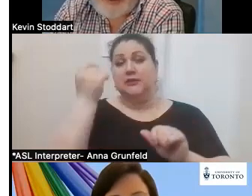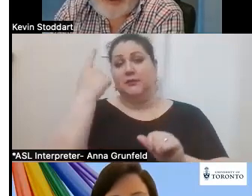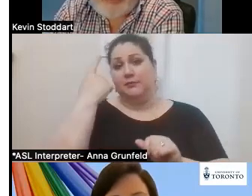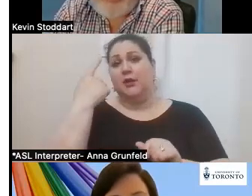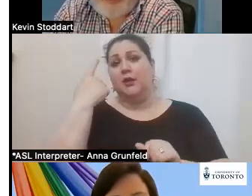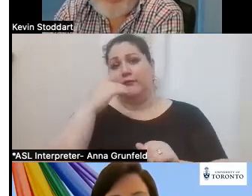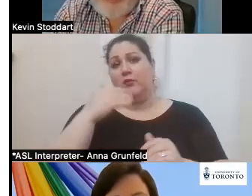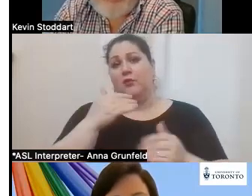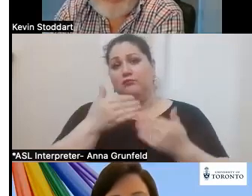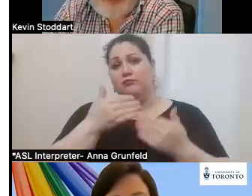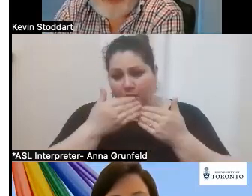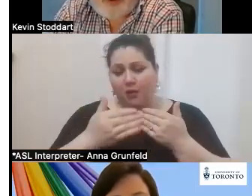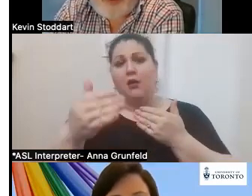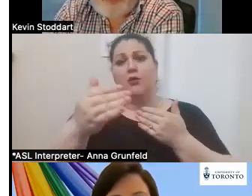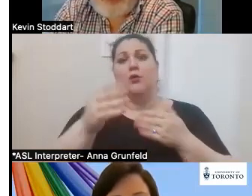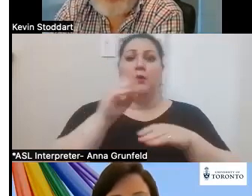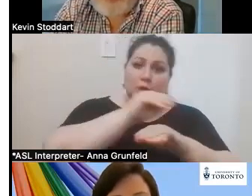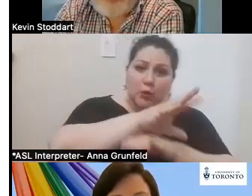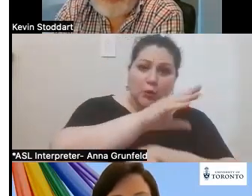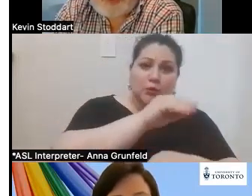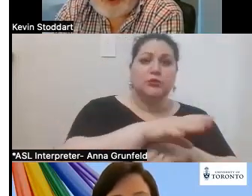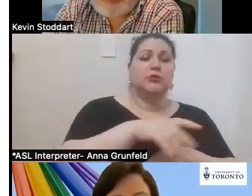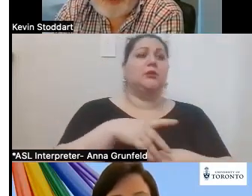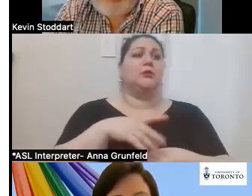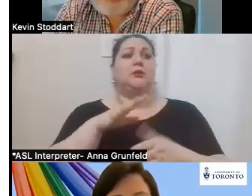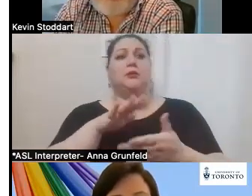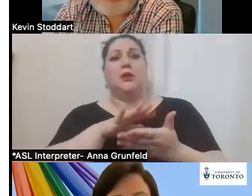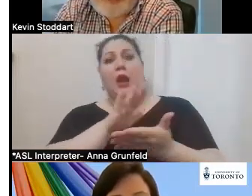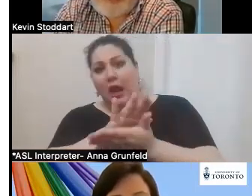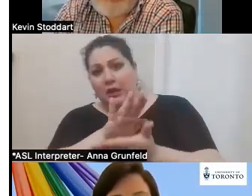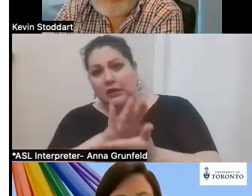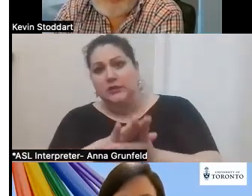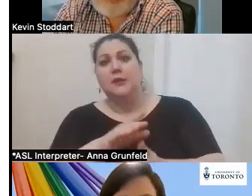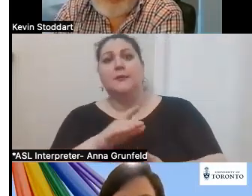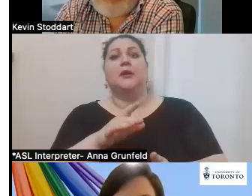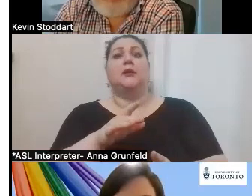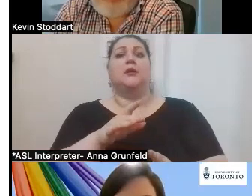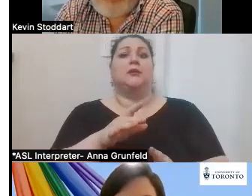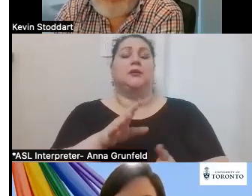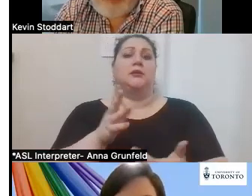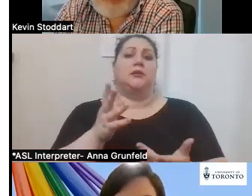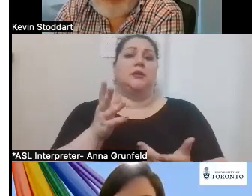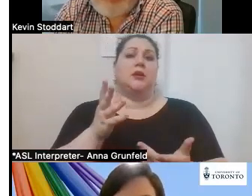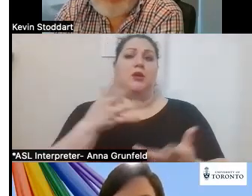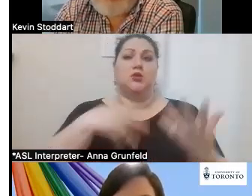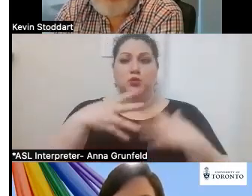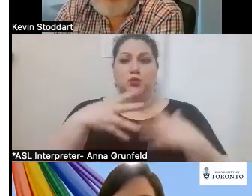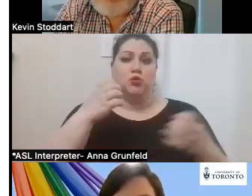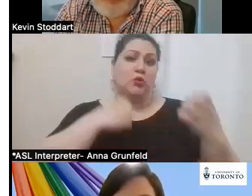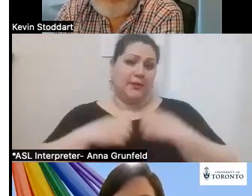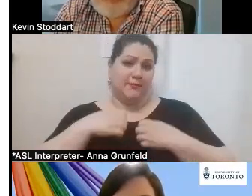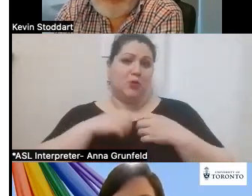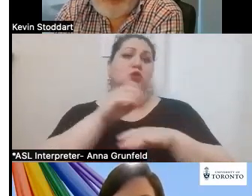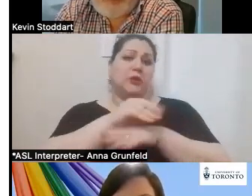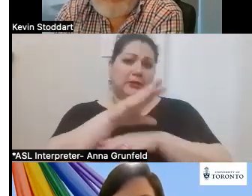academic, social emotional coaching and counseling throughout the students time.